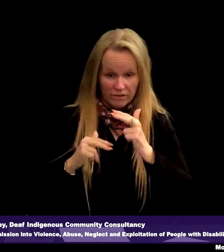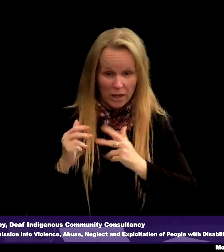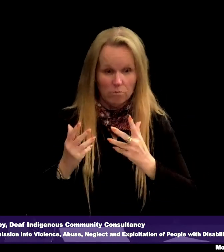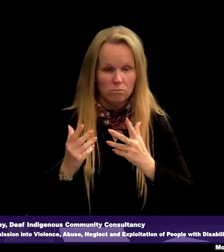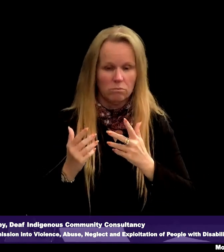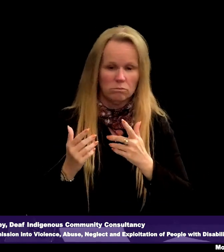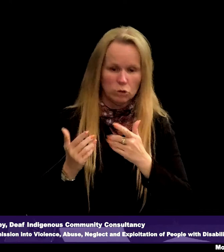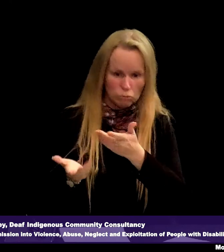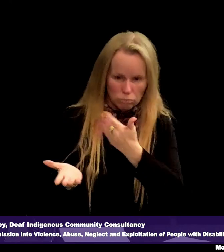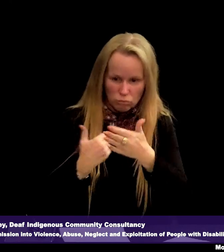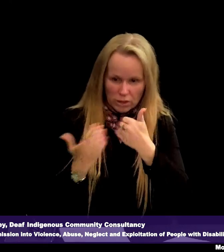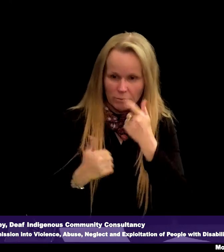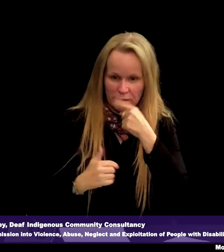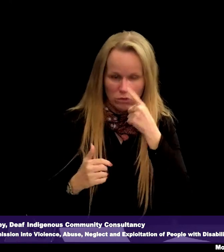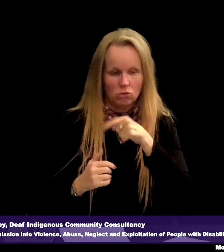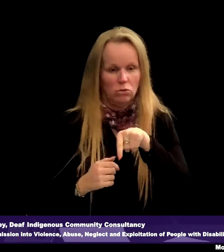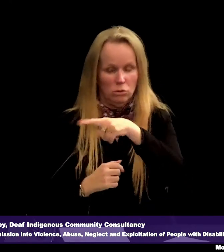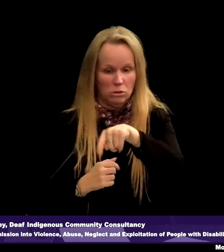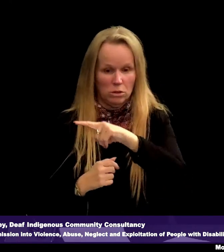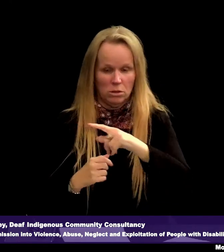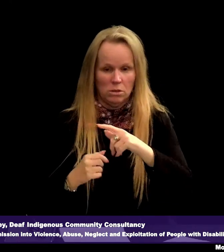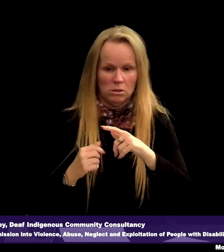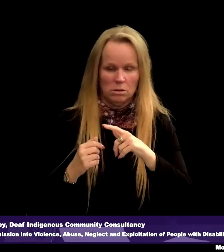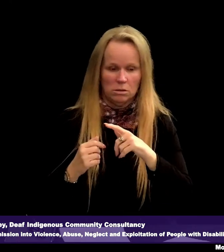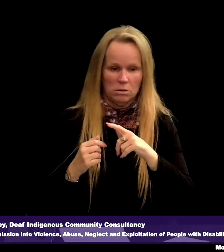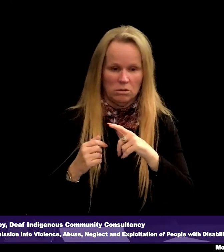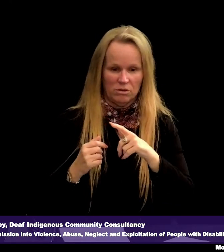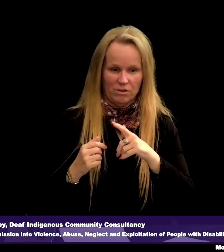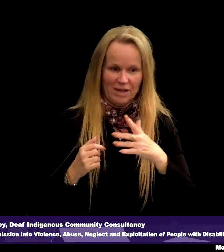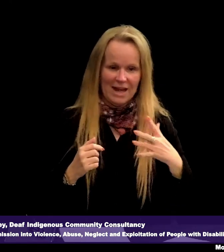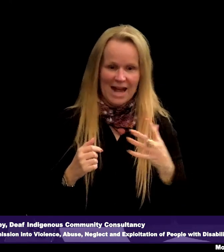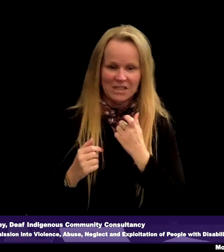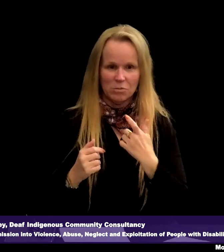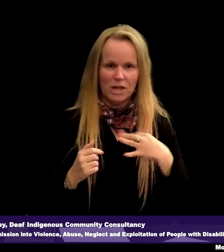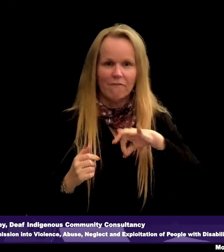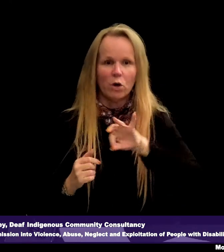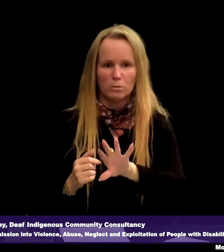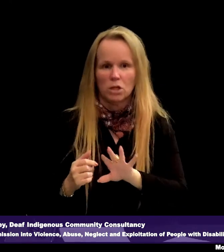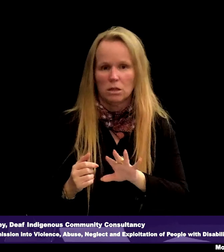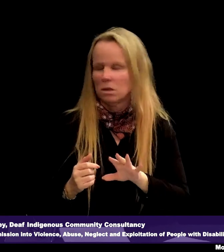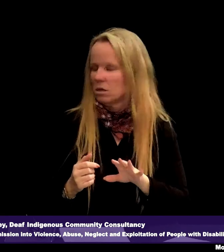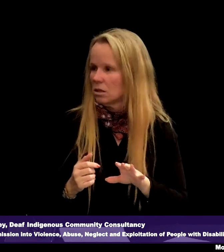When you were talking about training and development, encouraging people to engage in that, it has to be affordable.